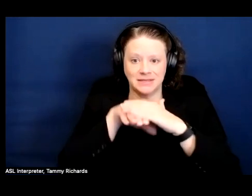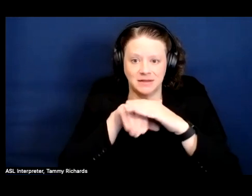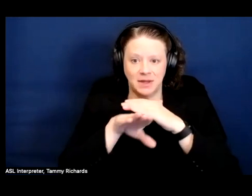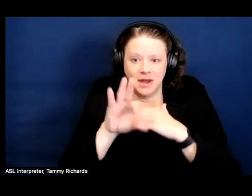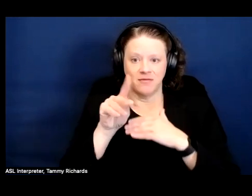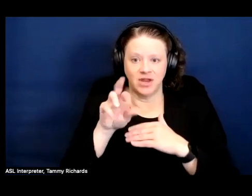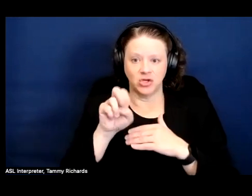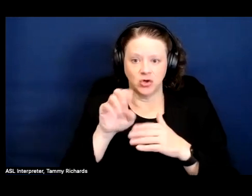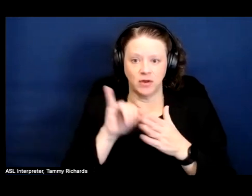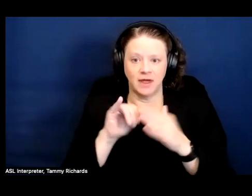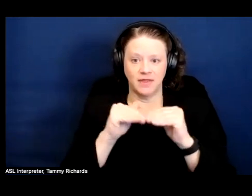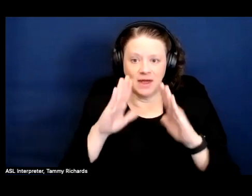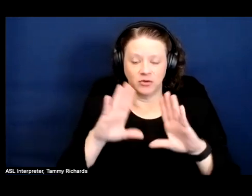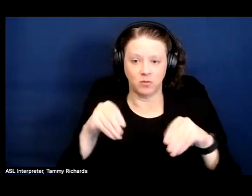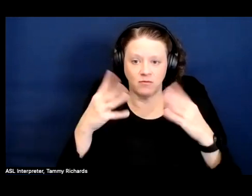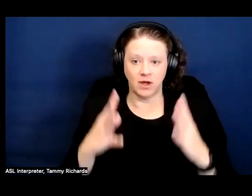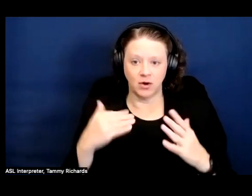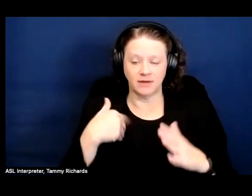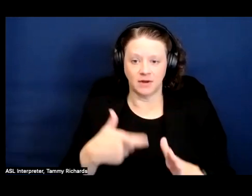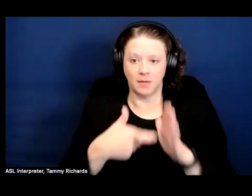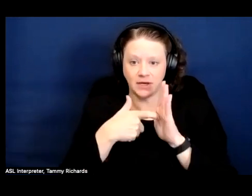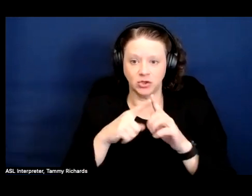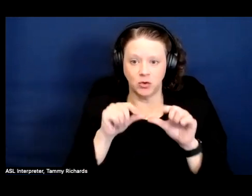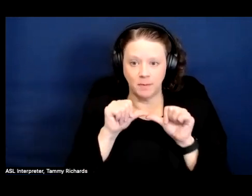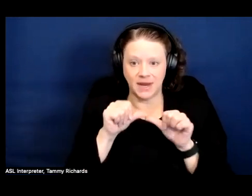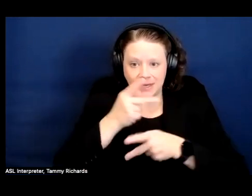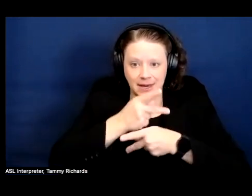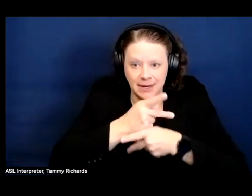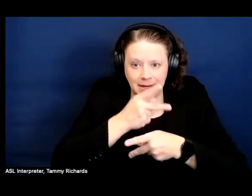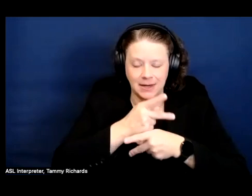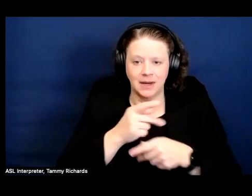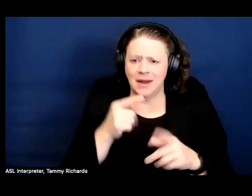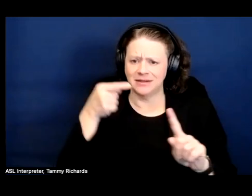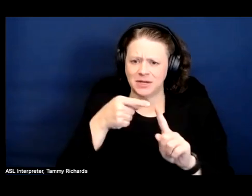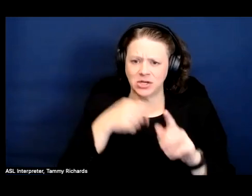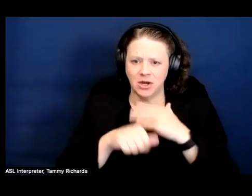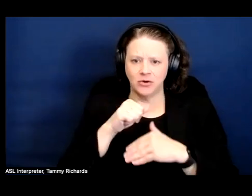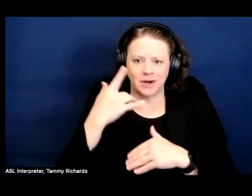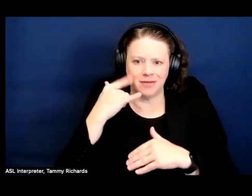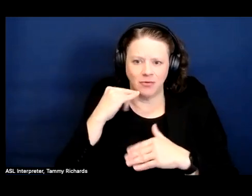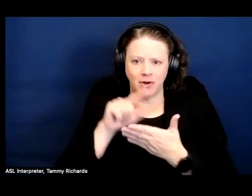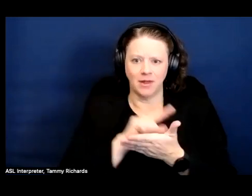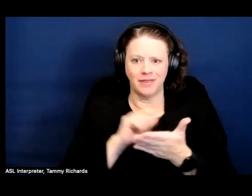in response to a local ordinance passing for source of income protection,